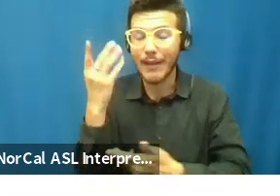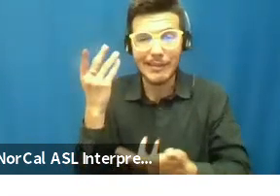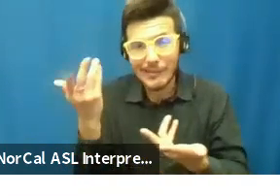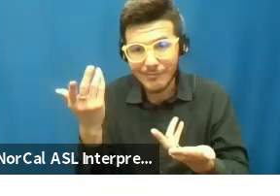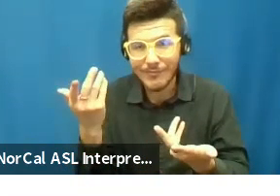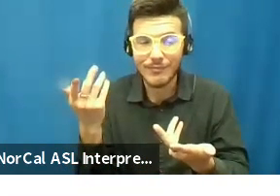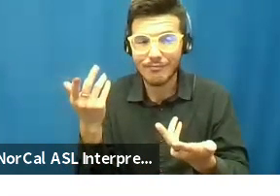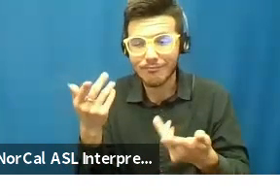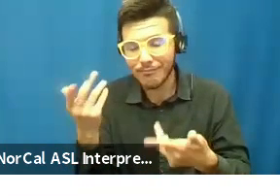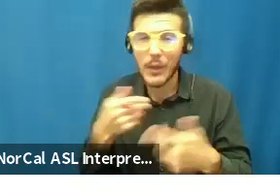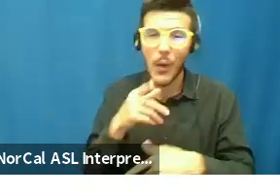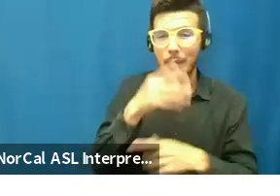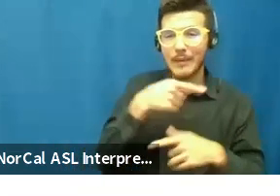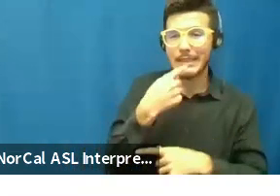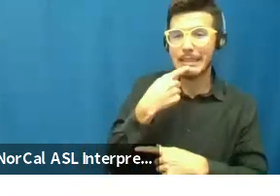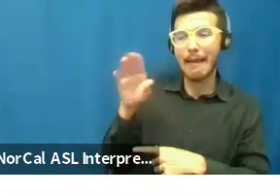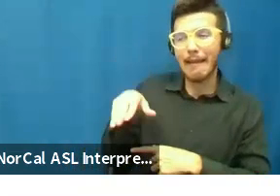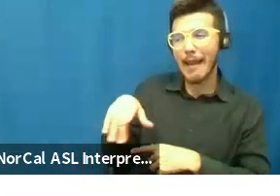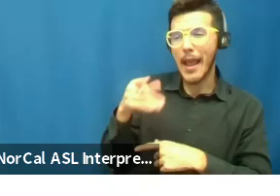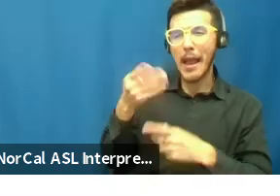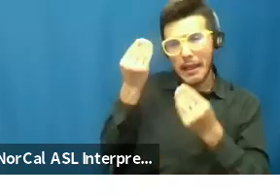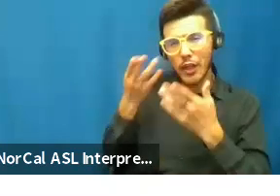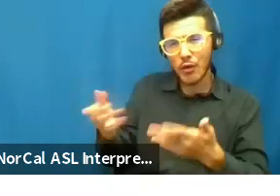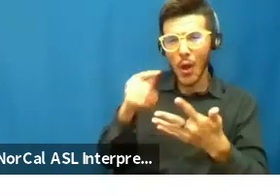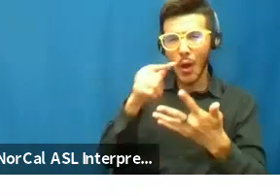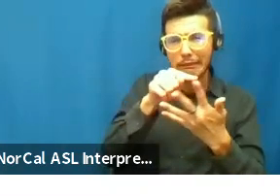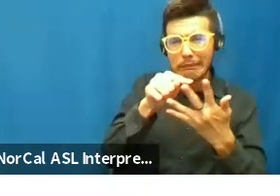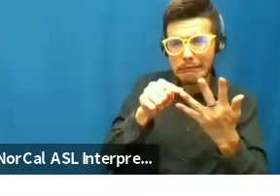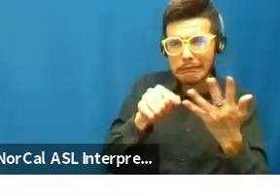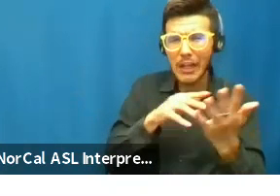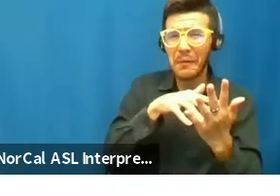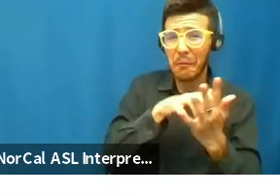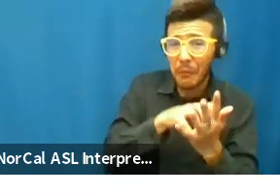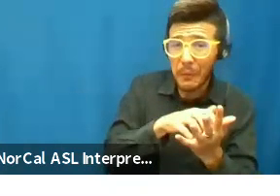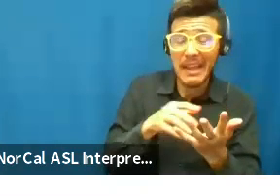hey, here is where we're not doing well. I need to work on this. Can anyone give me suggestions